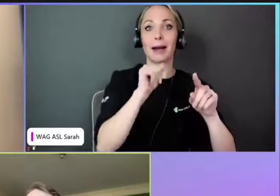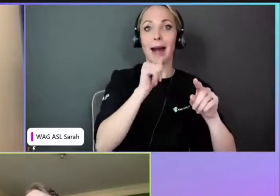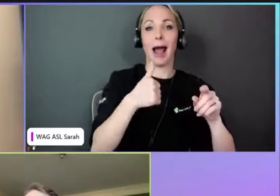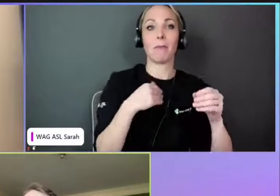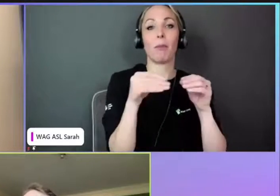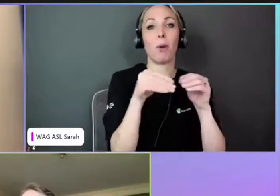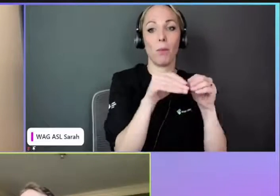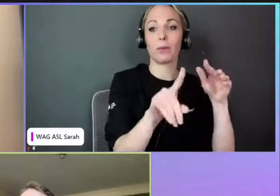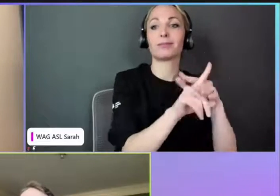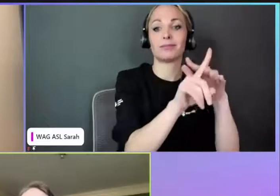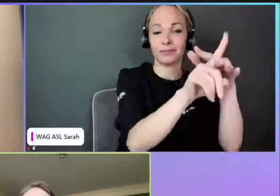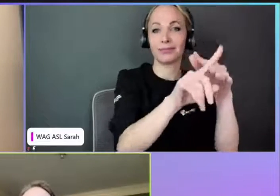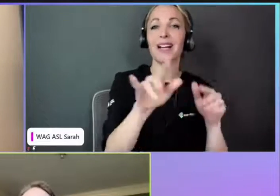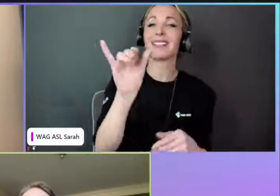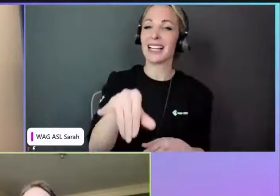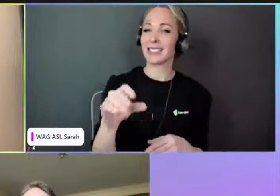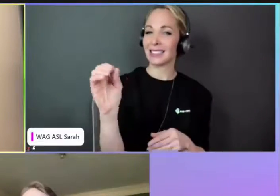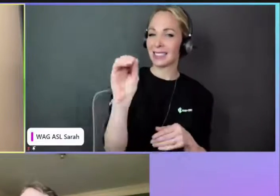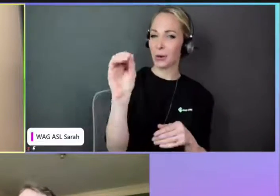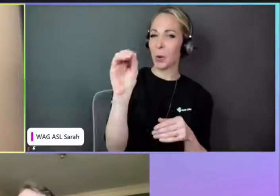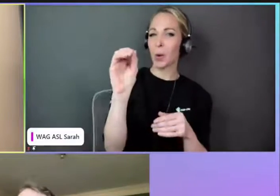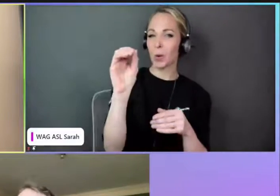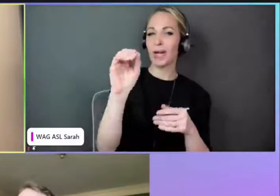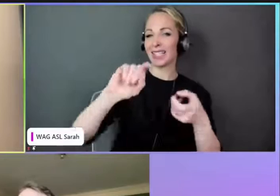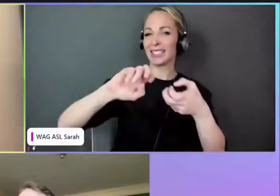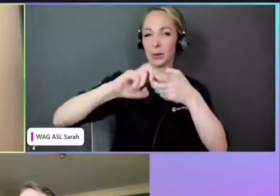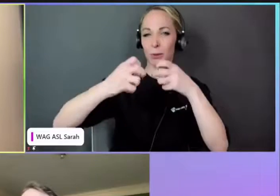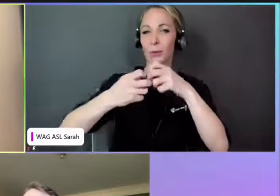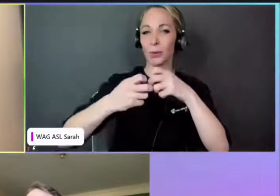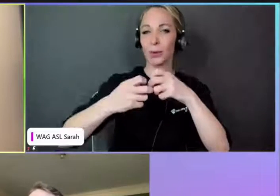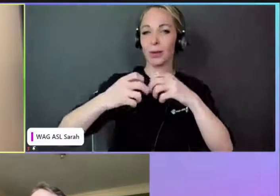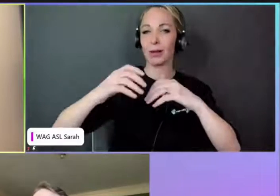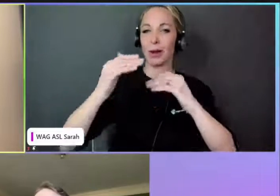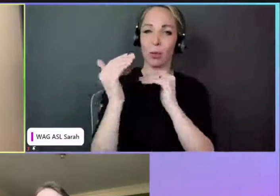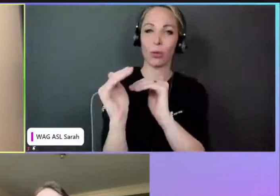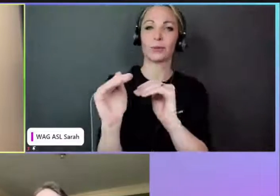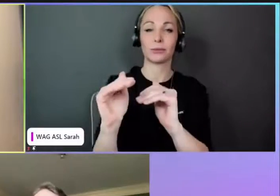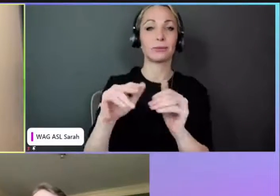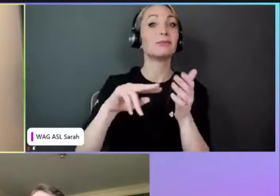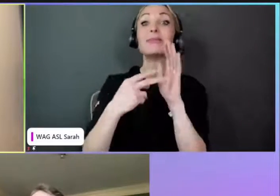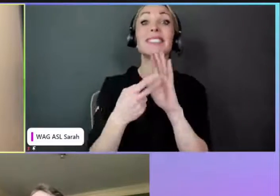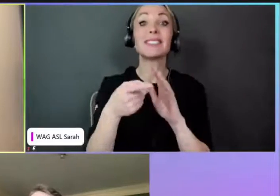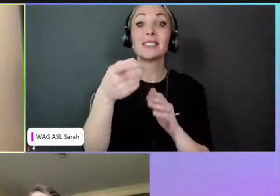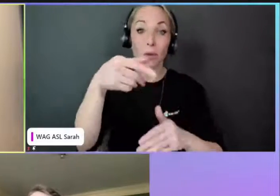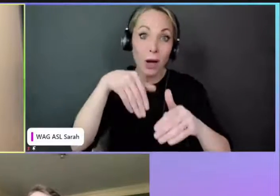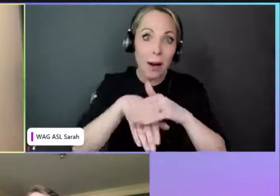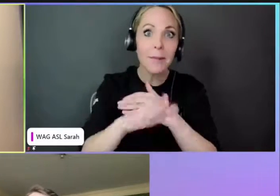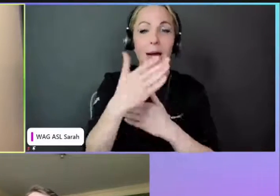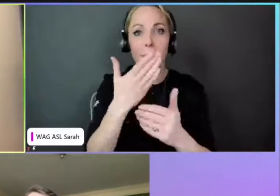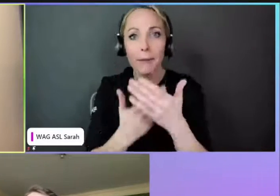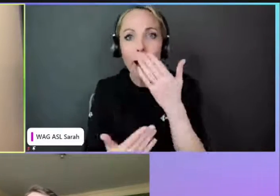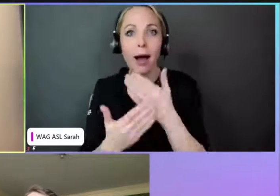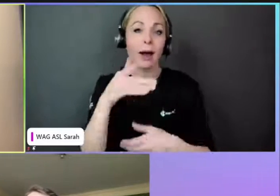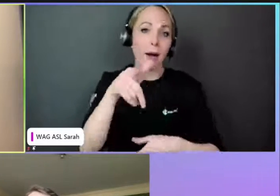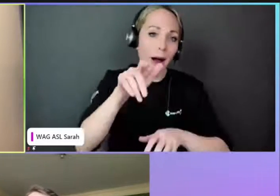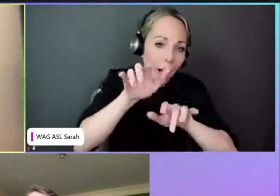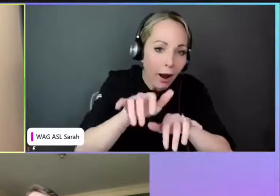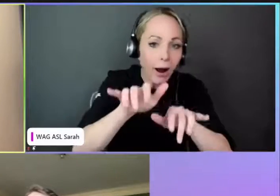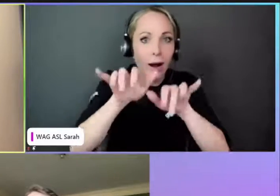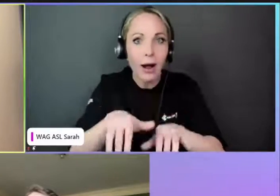Yeah, exactly. So you don't have to go in and manually flag issues. The tool will know what's a new issue and what isn't.